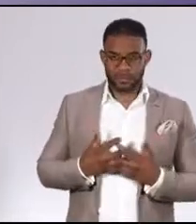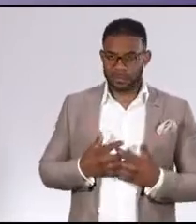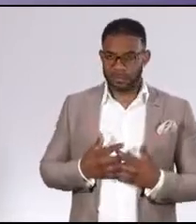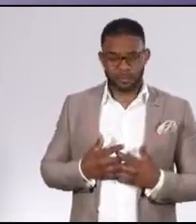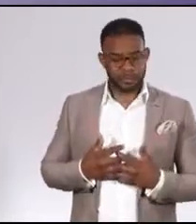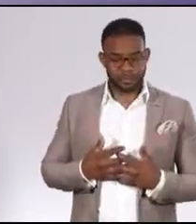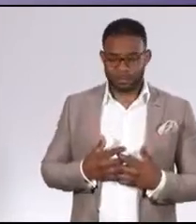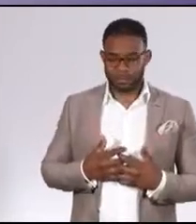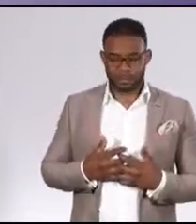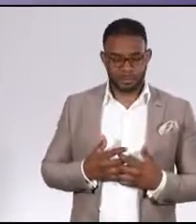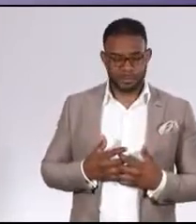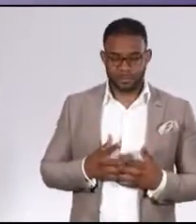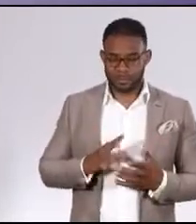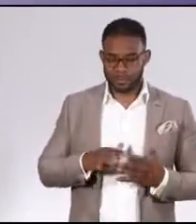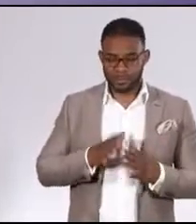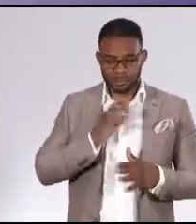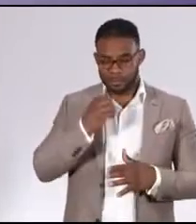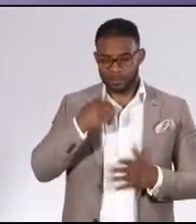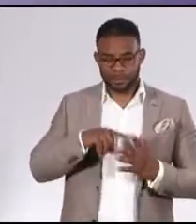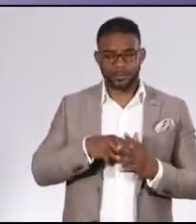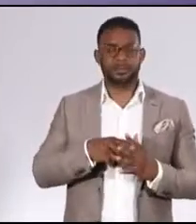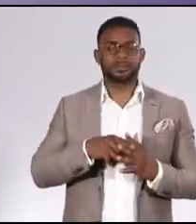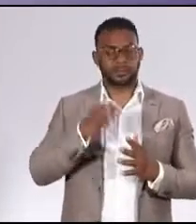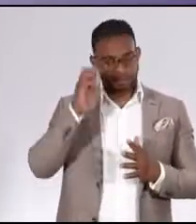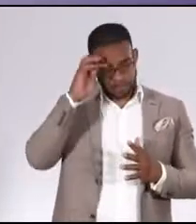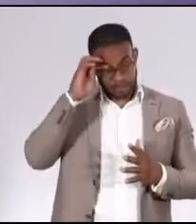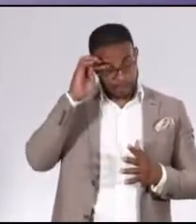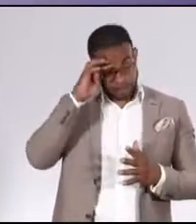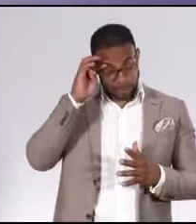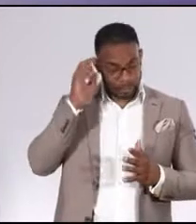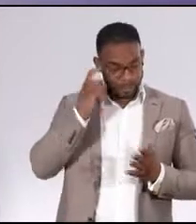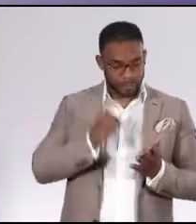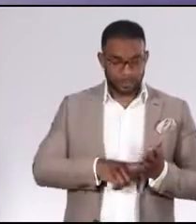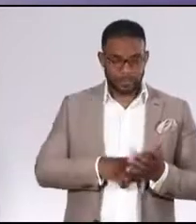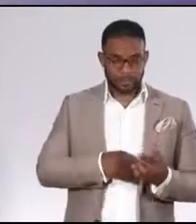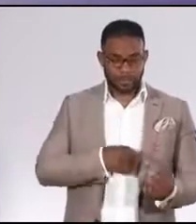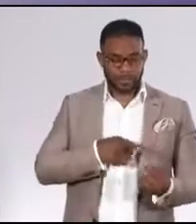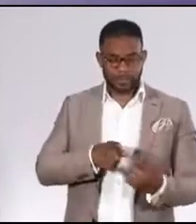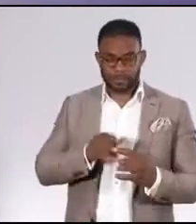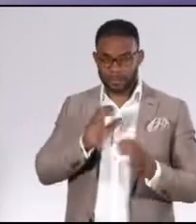but If we got older, I started to realize the struggle to communicate with my classmates.